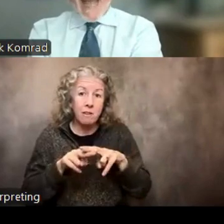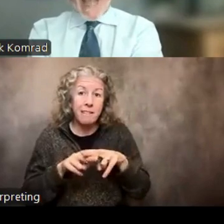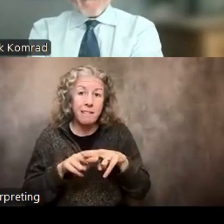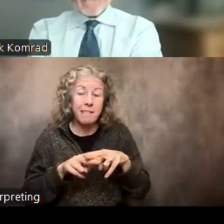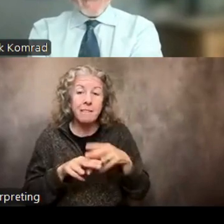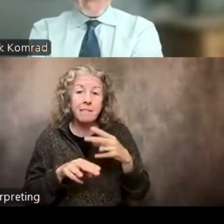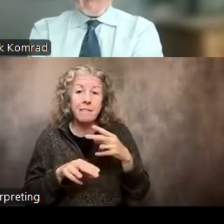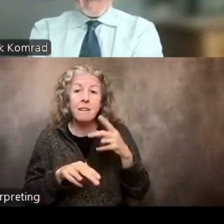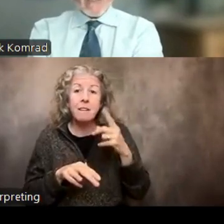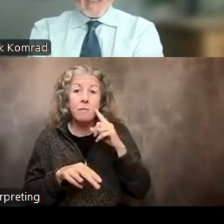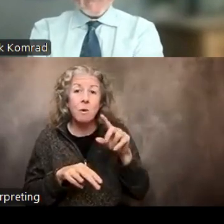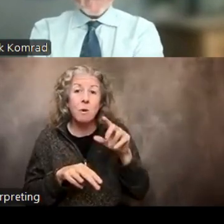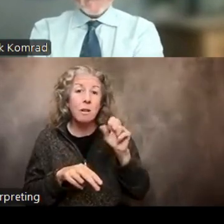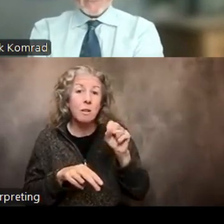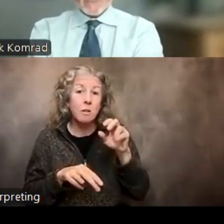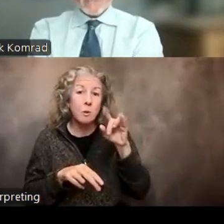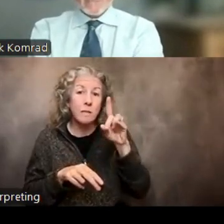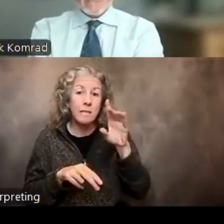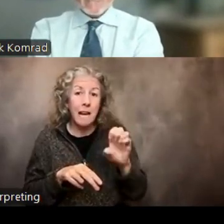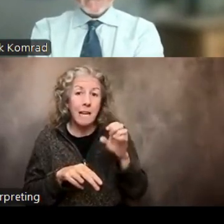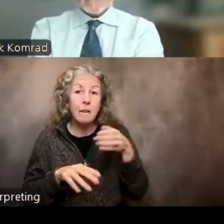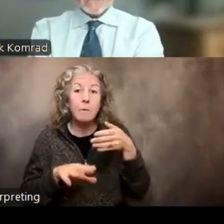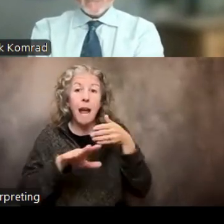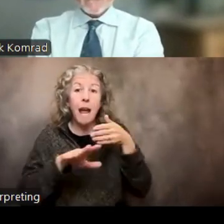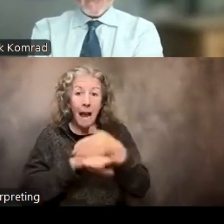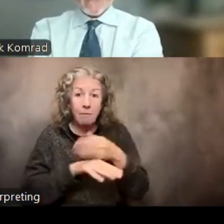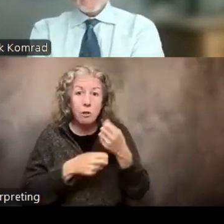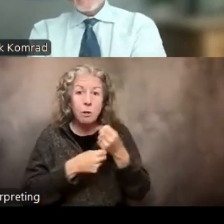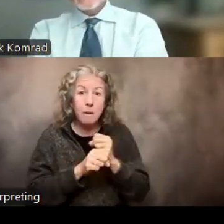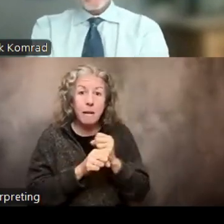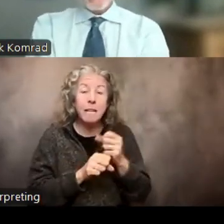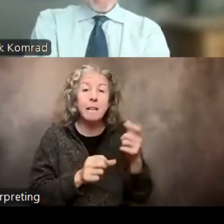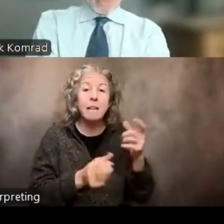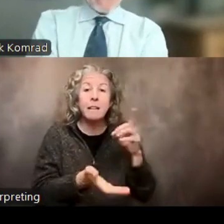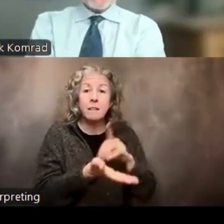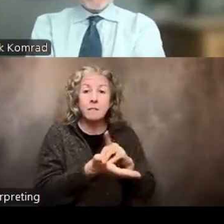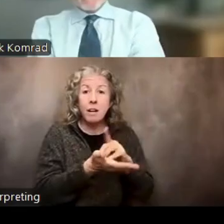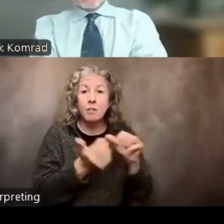after they legalized physician assisted suicide. So I submit to